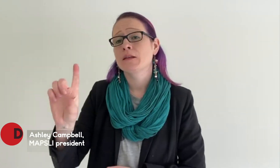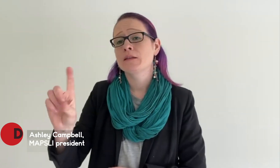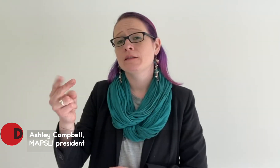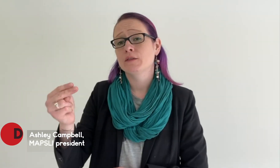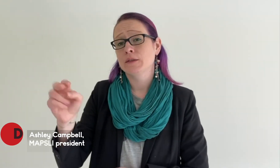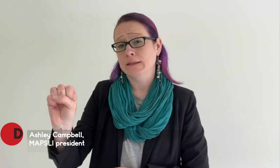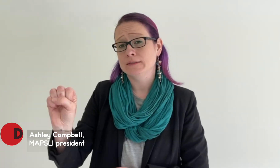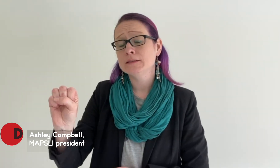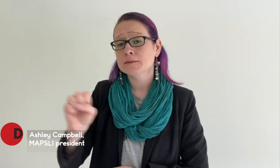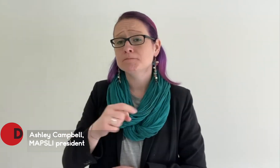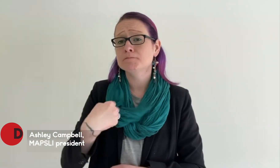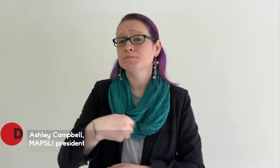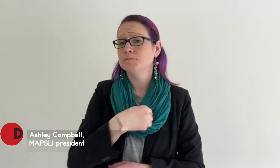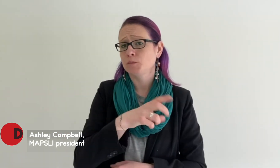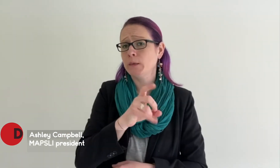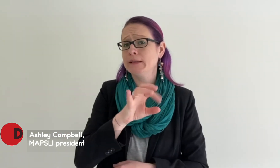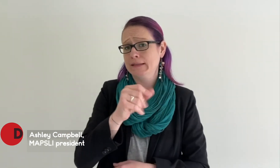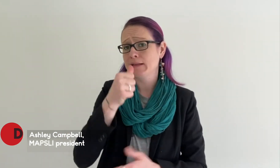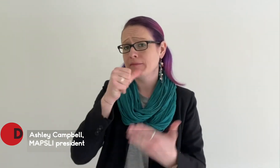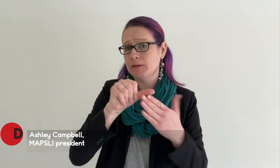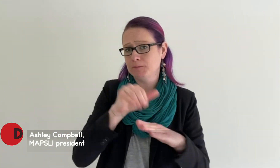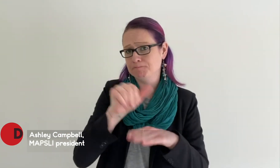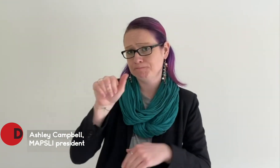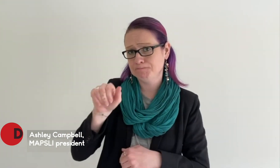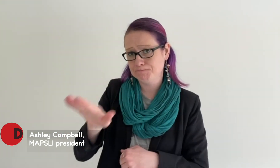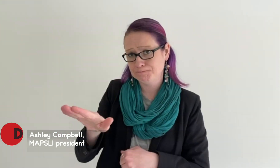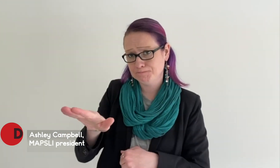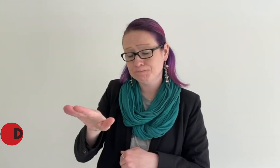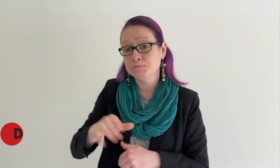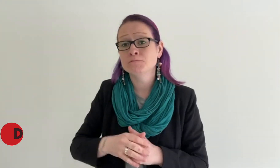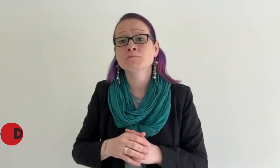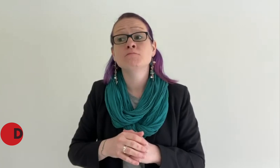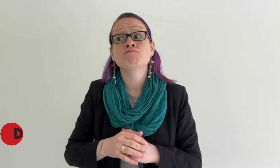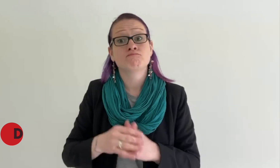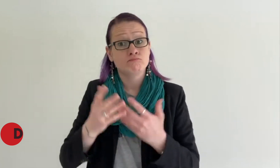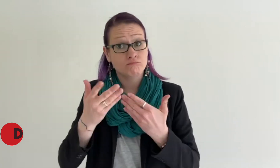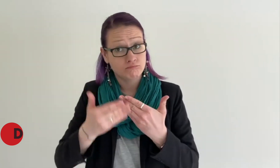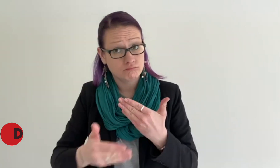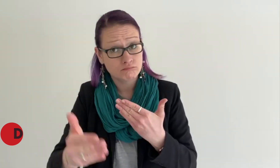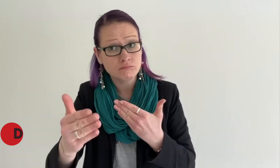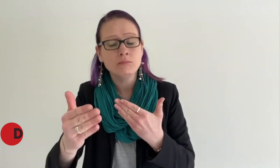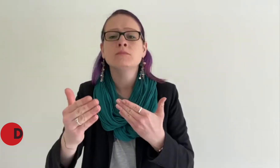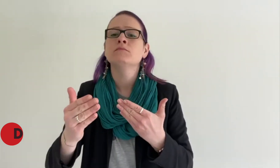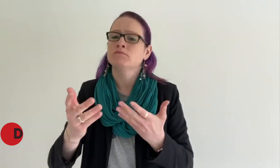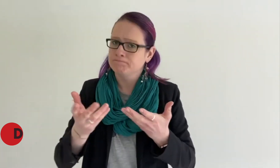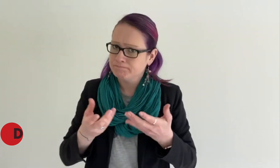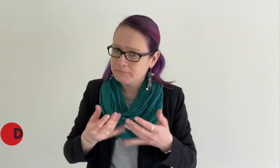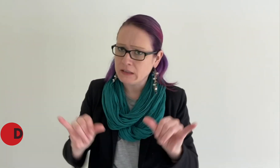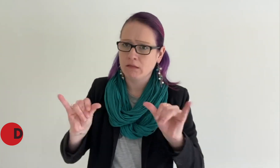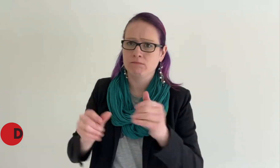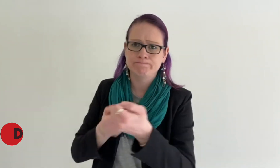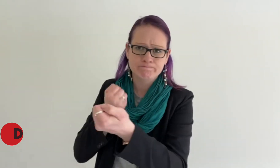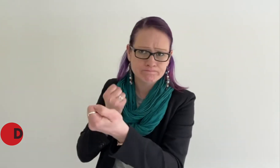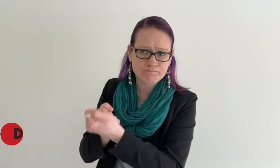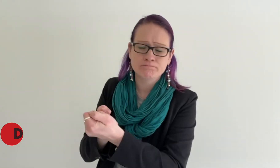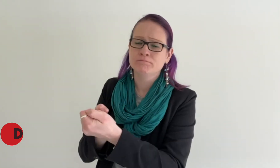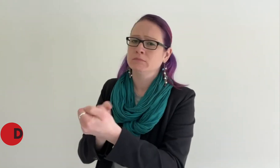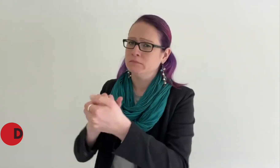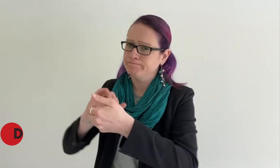We did send a letter to SDHHNS. We are continuing to support and collaborate